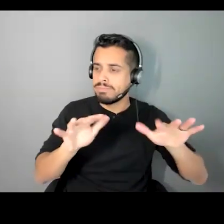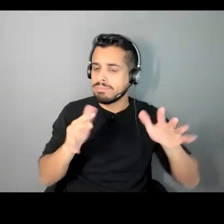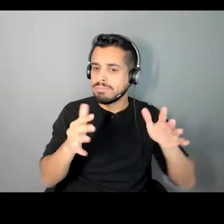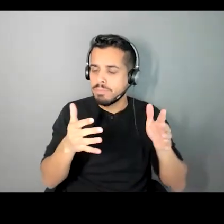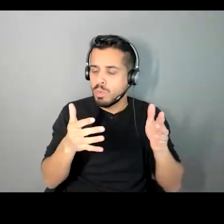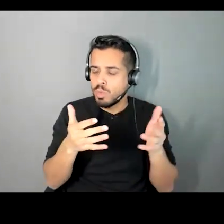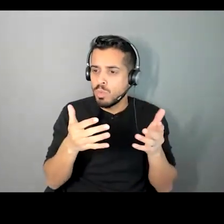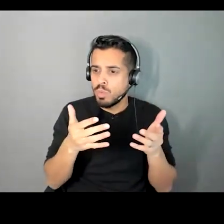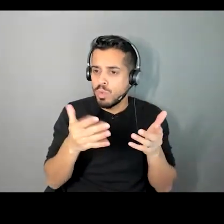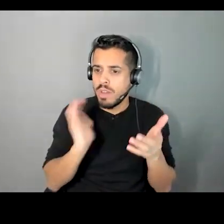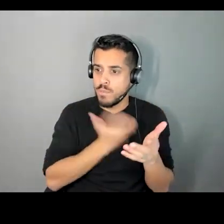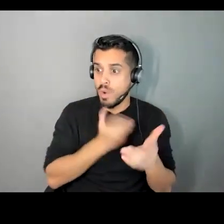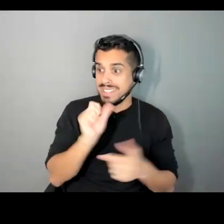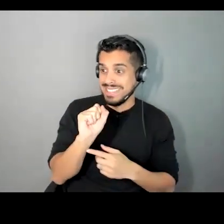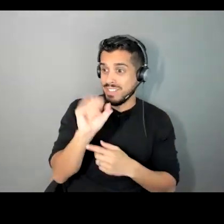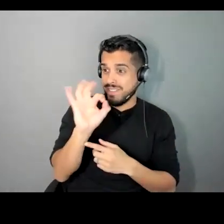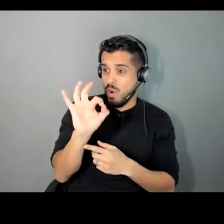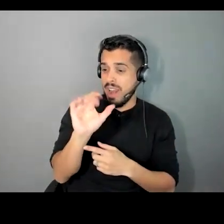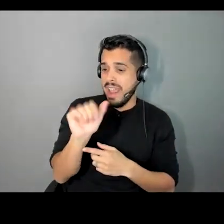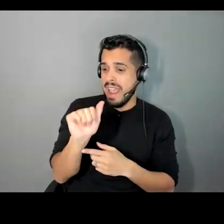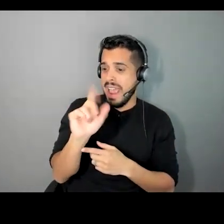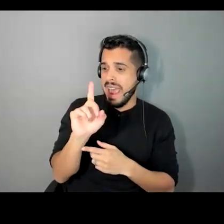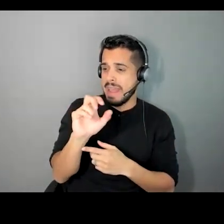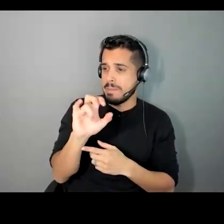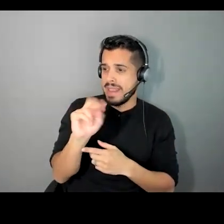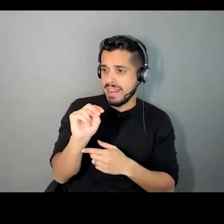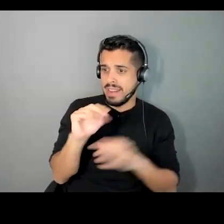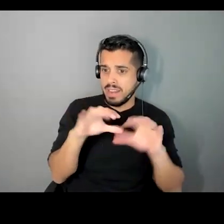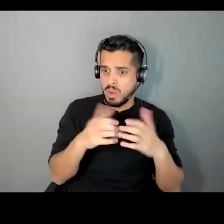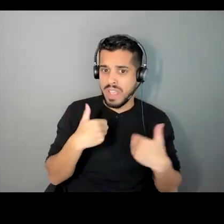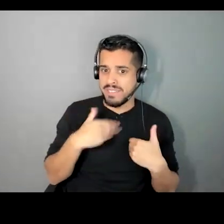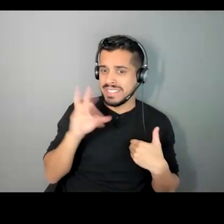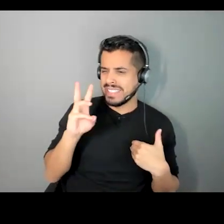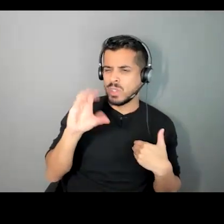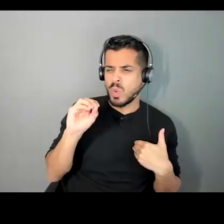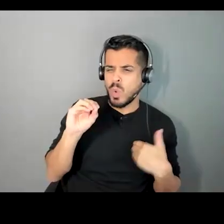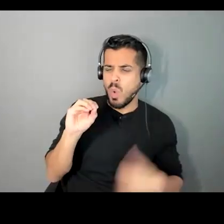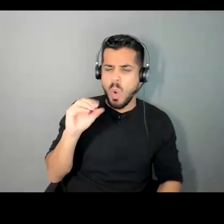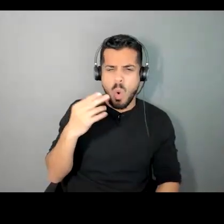we're, like, for our Salesforce administrator course, we have six cohorts this year, this calendar year alone,